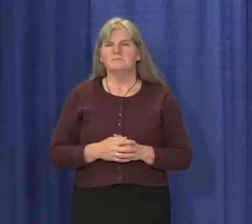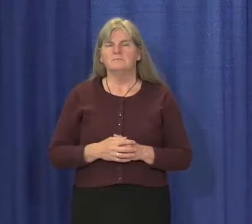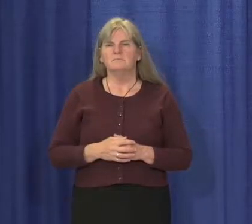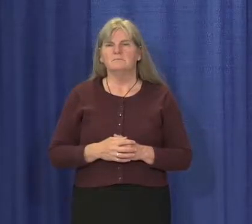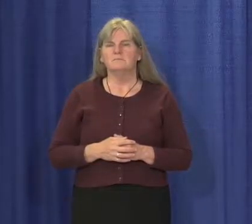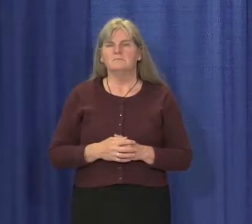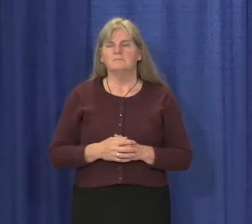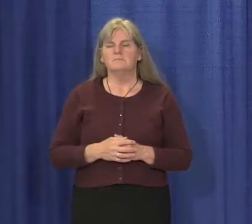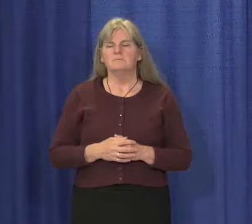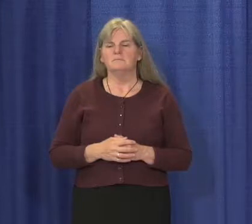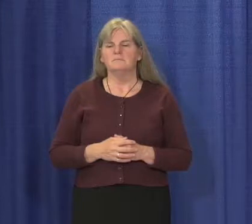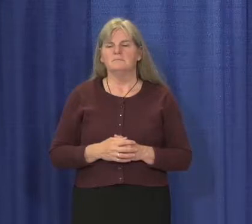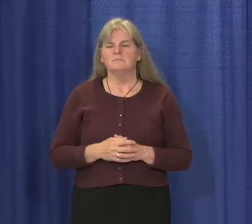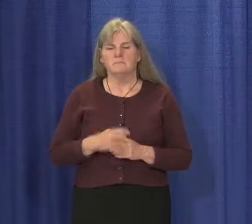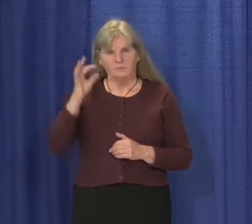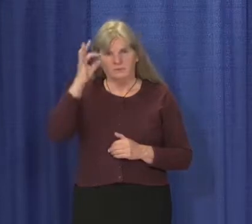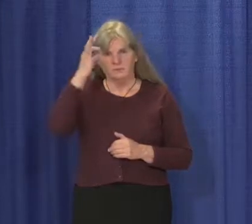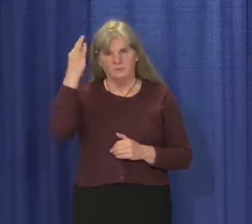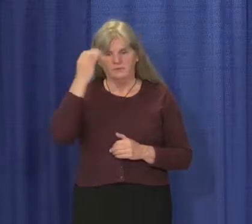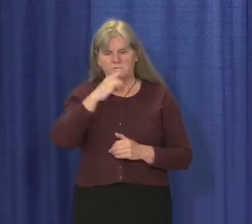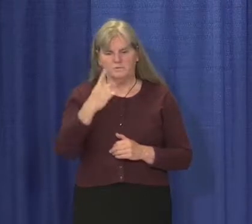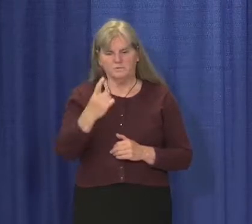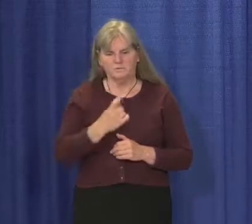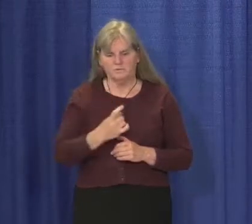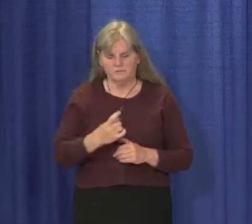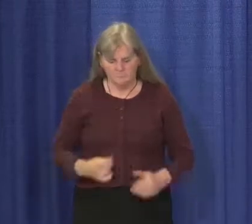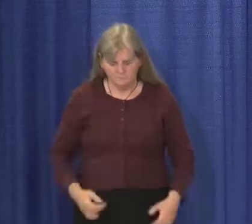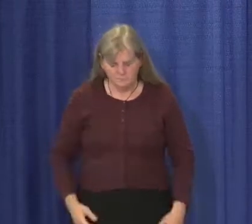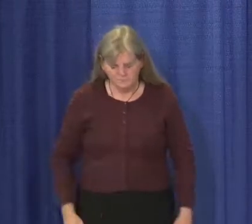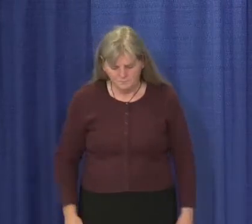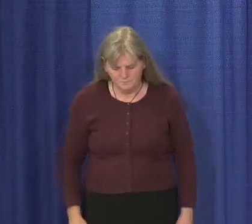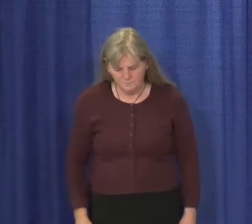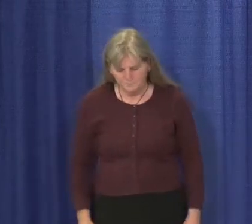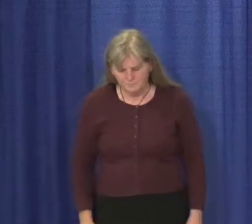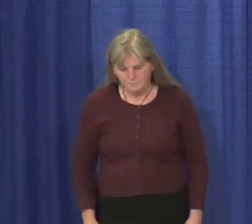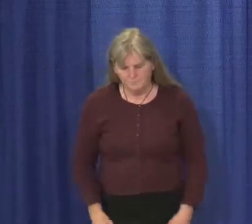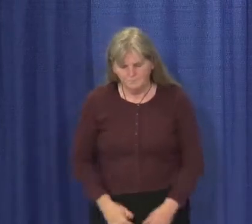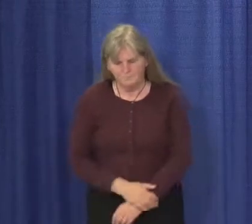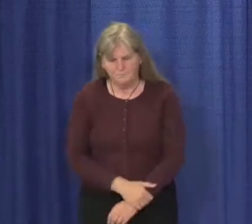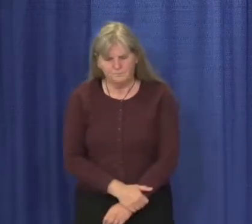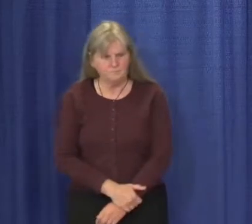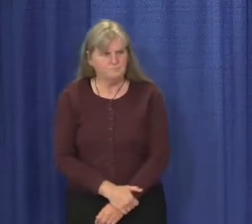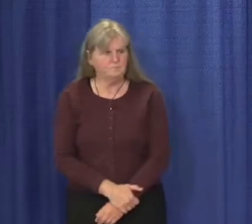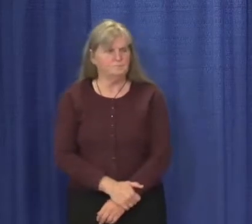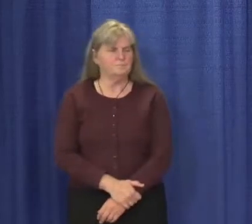Reporter: Yes. This is for Doctor Hanley.